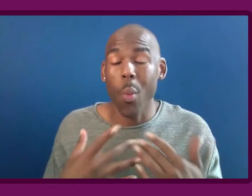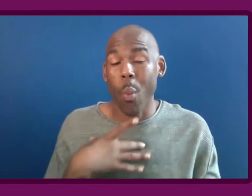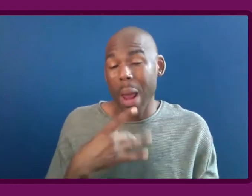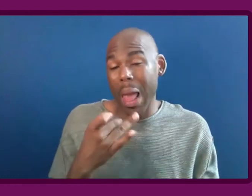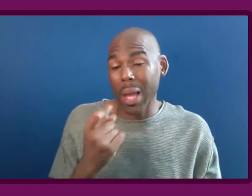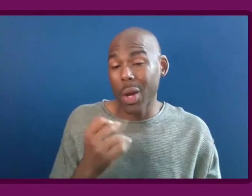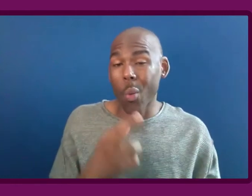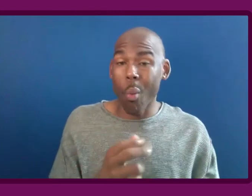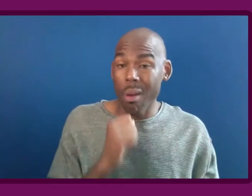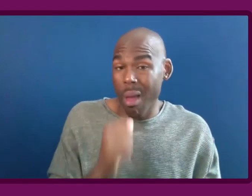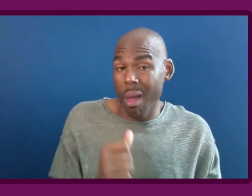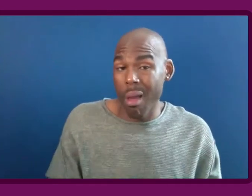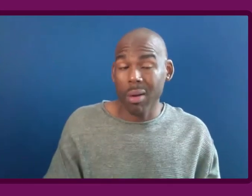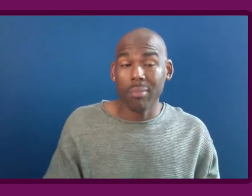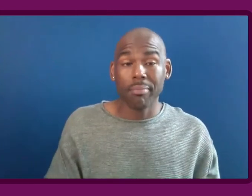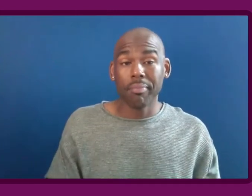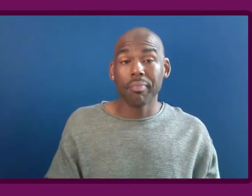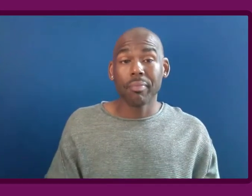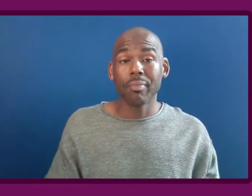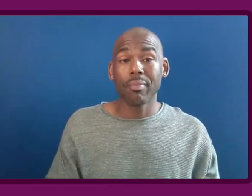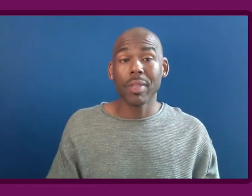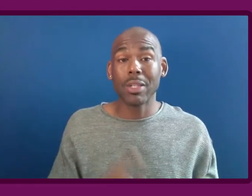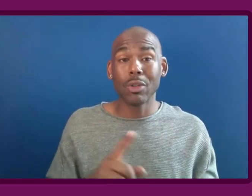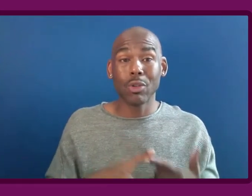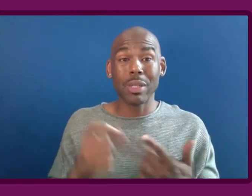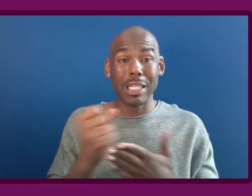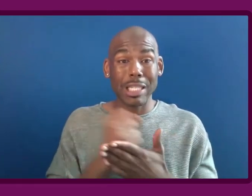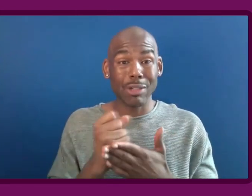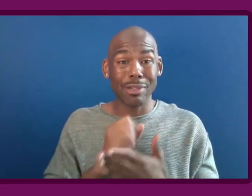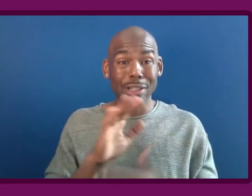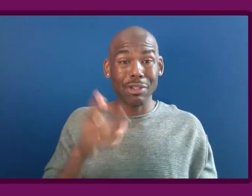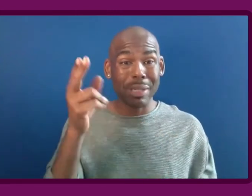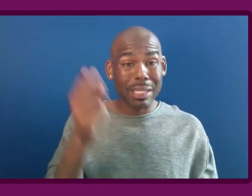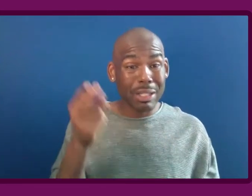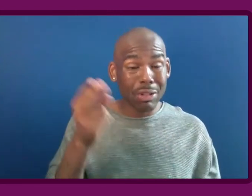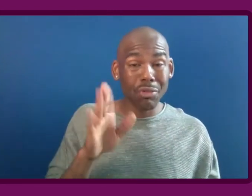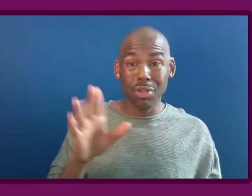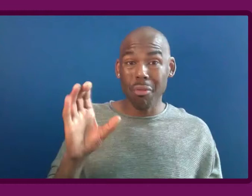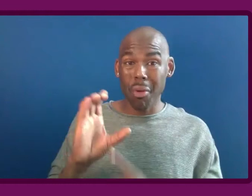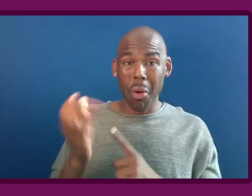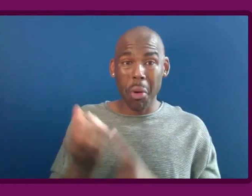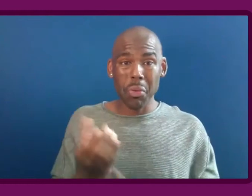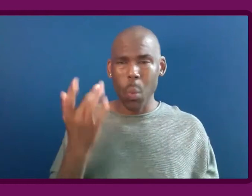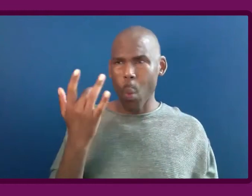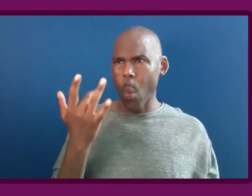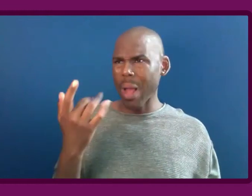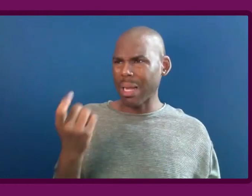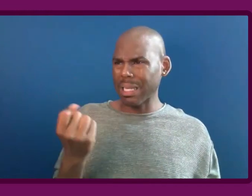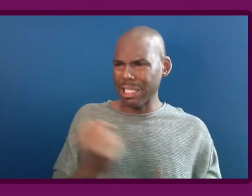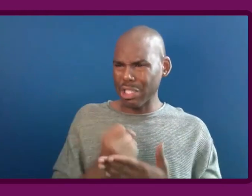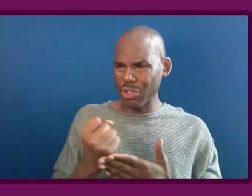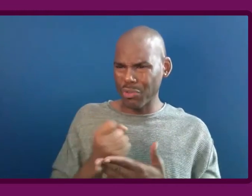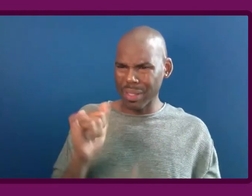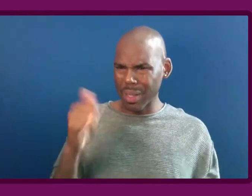Definitely, it does. In order to erase your history, your culture, why would you erase that?